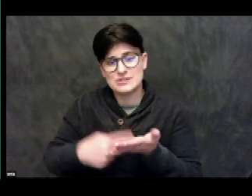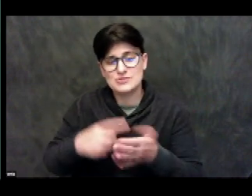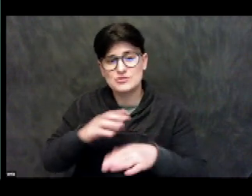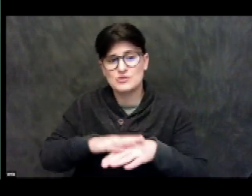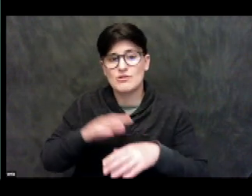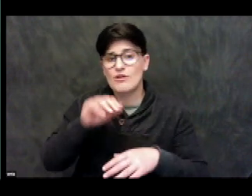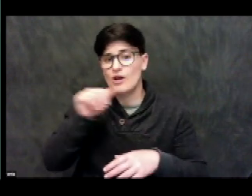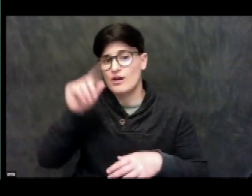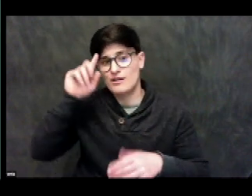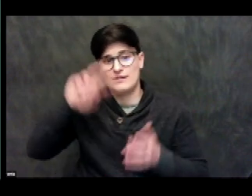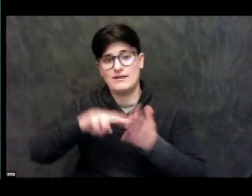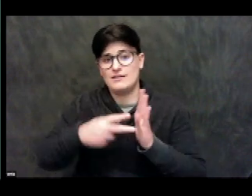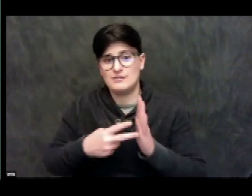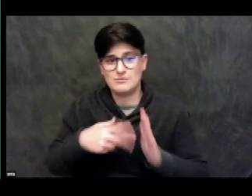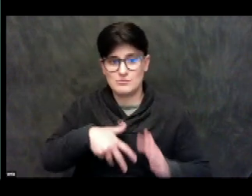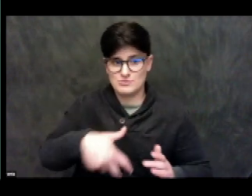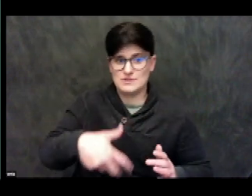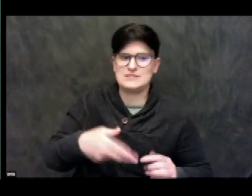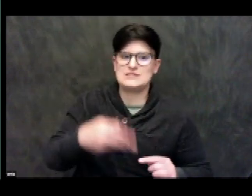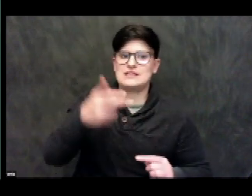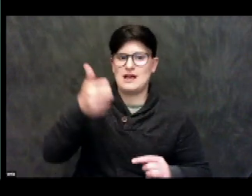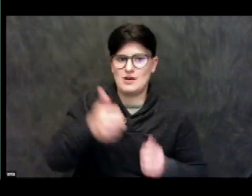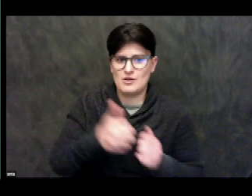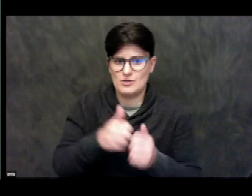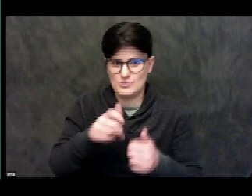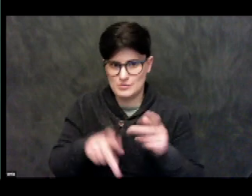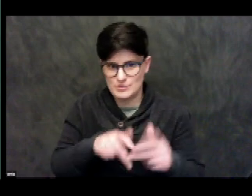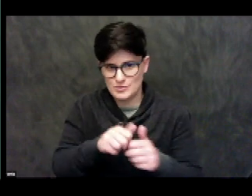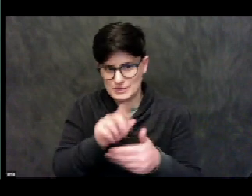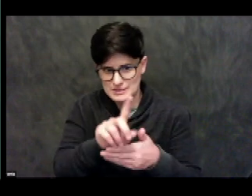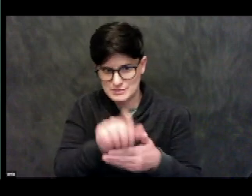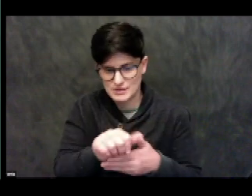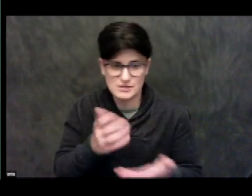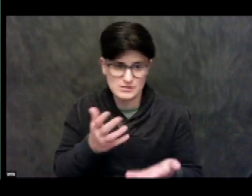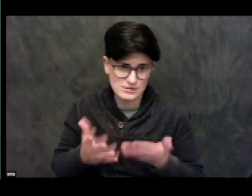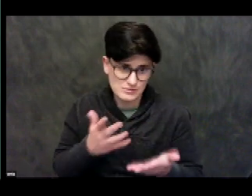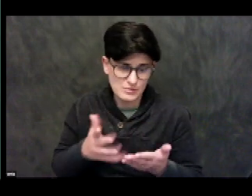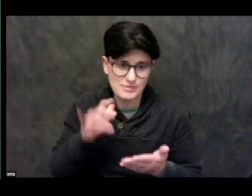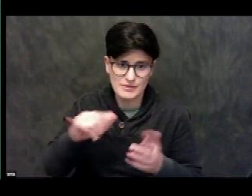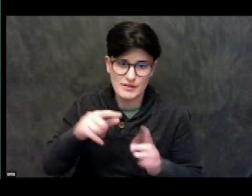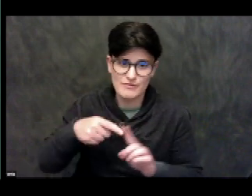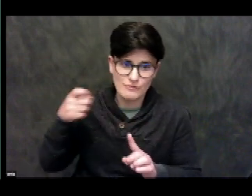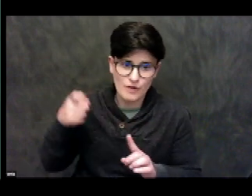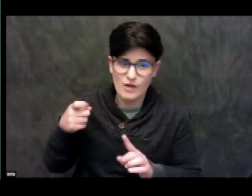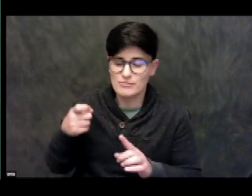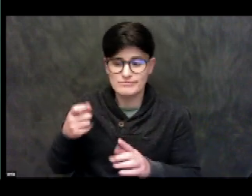This is really probably stemming from the lack of conversations that are early and often regarding